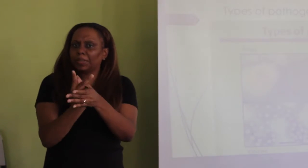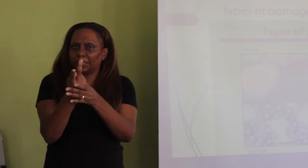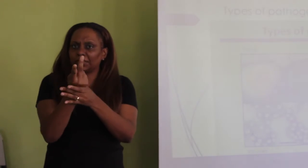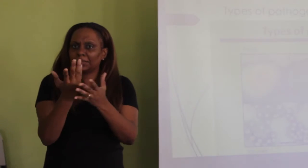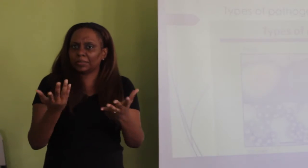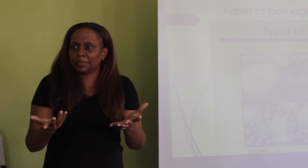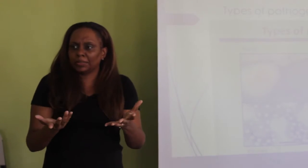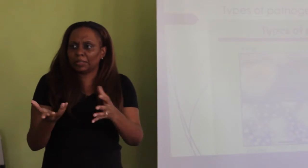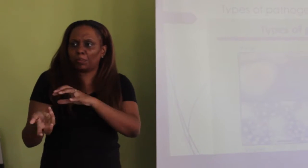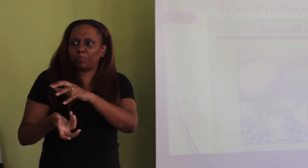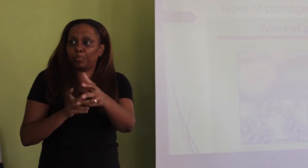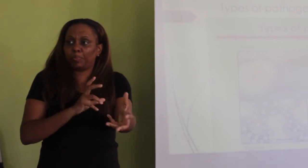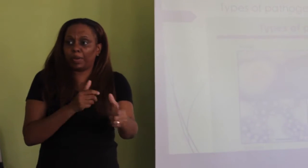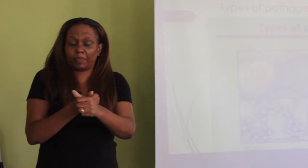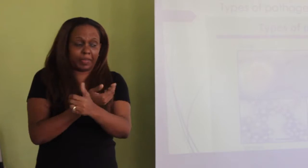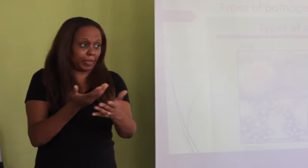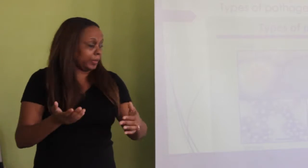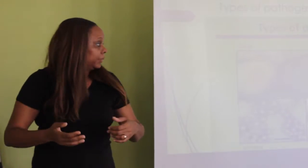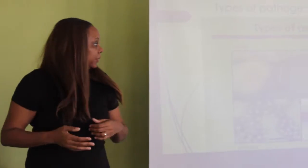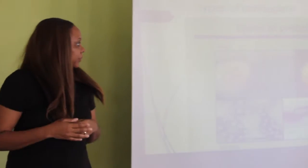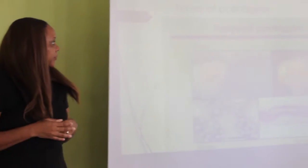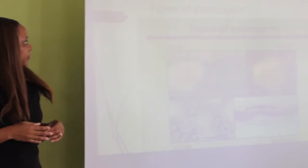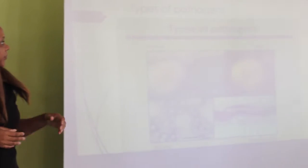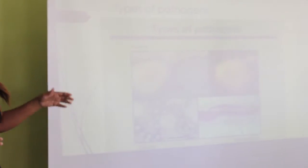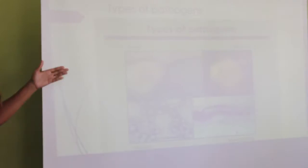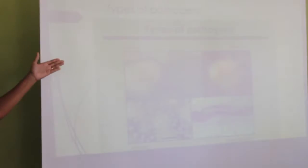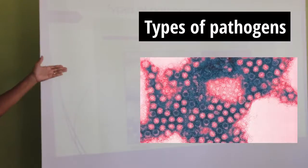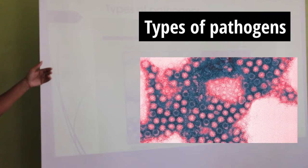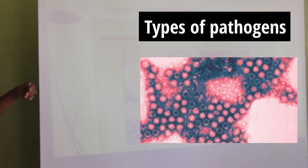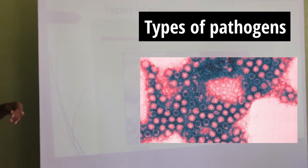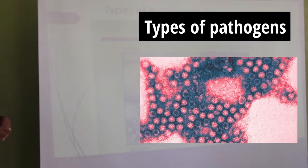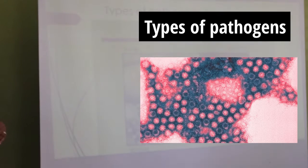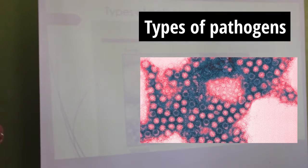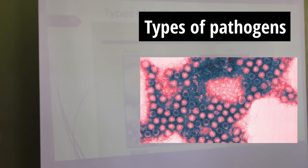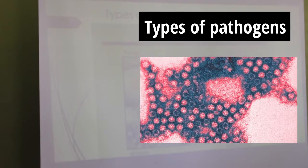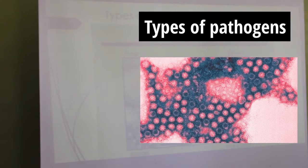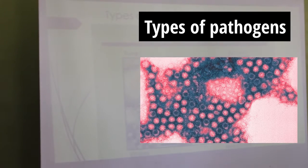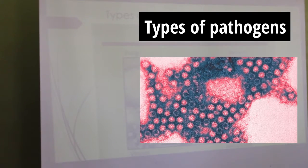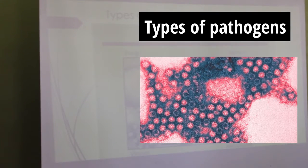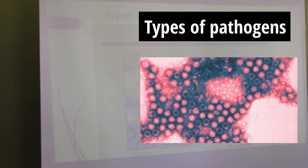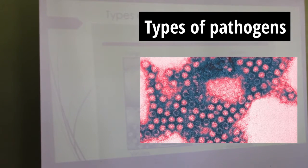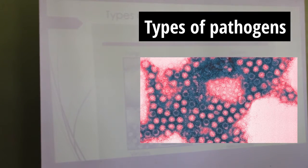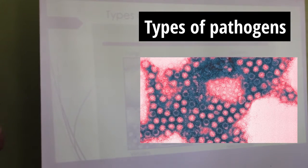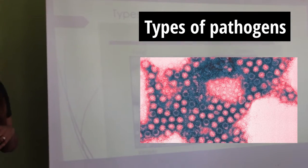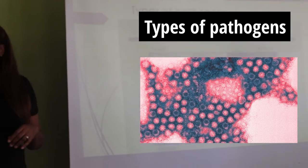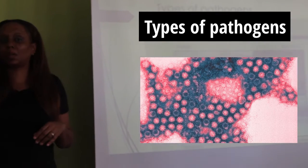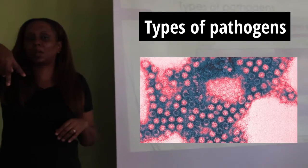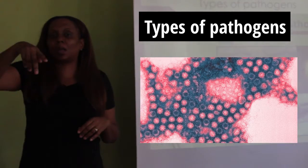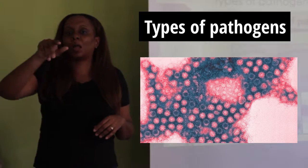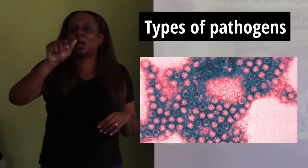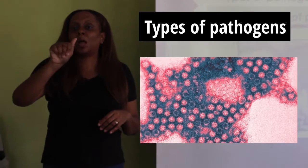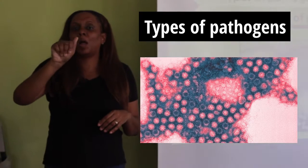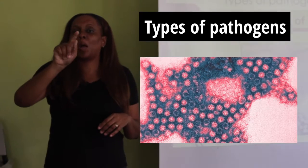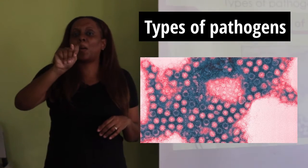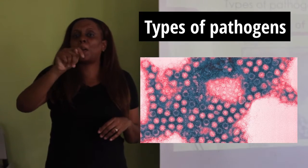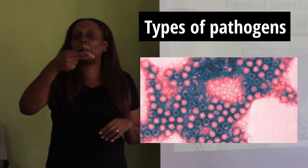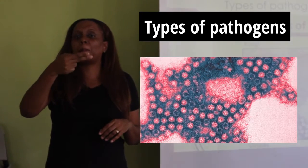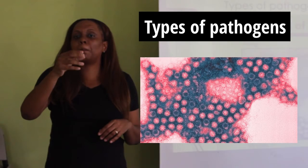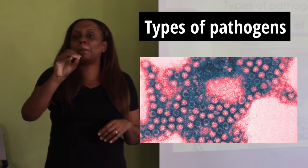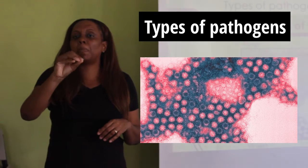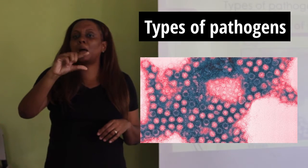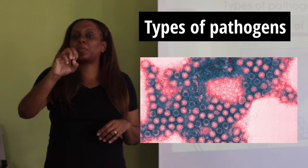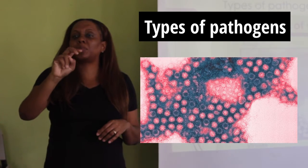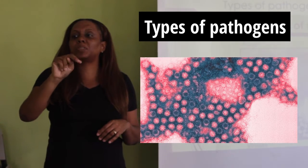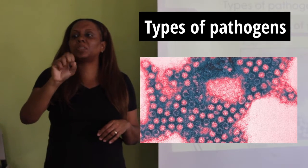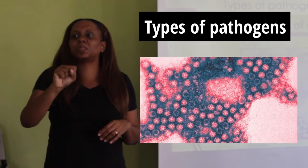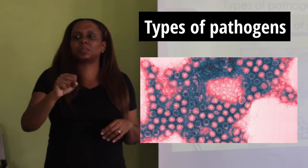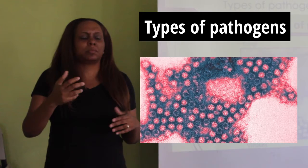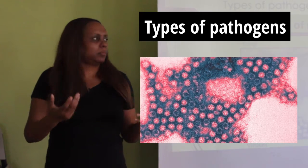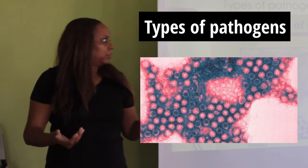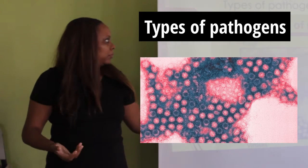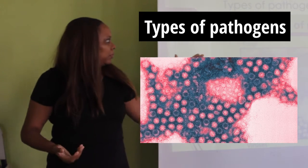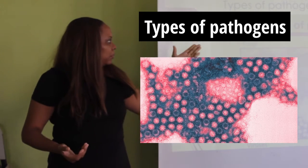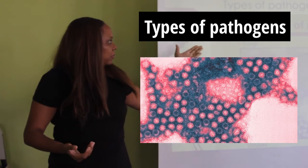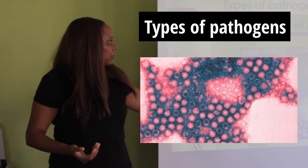pathogens which are some of the rich fungus we have bacteria we have burger cities and we also